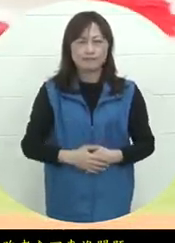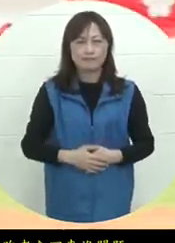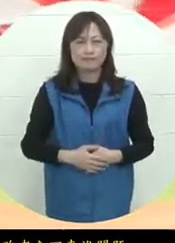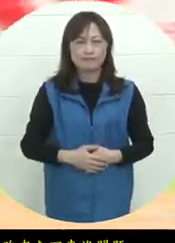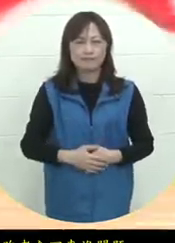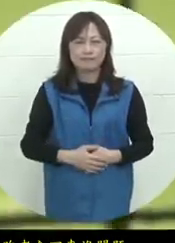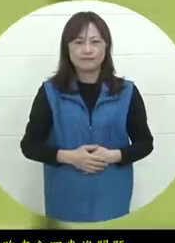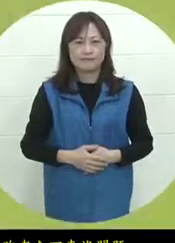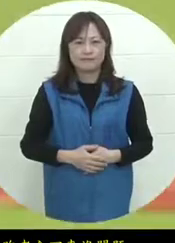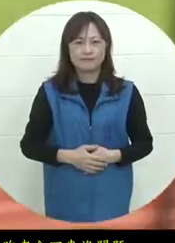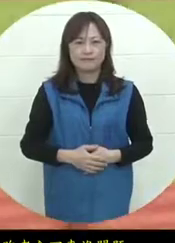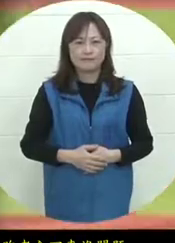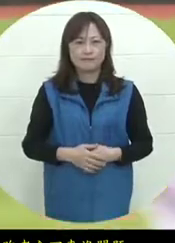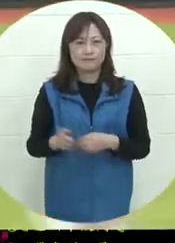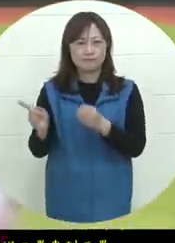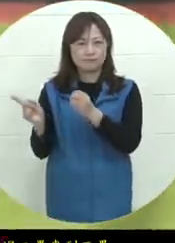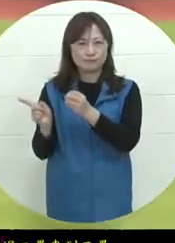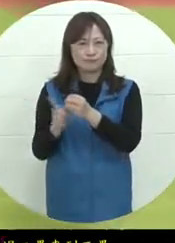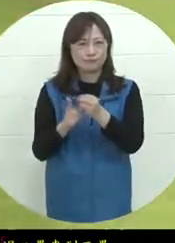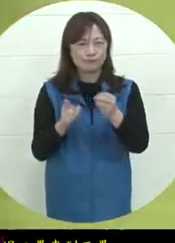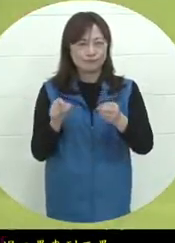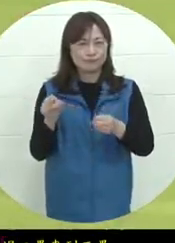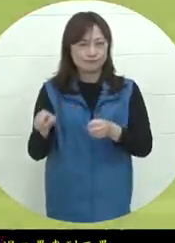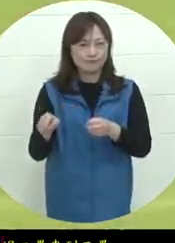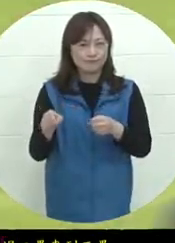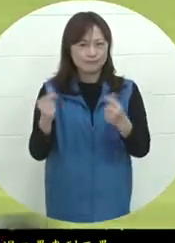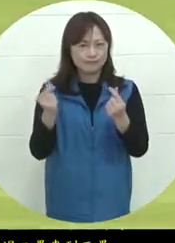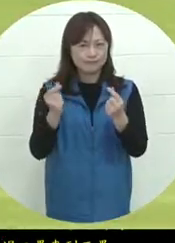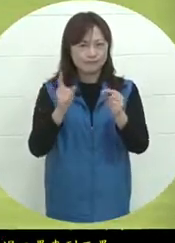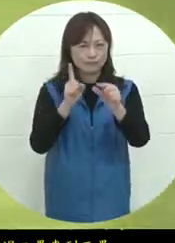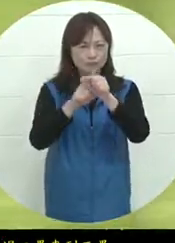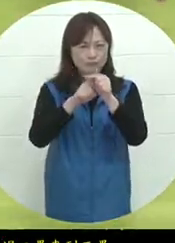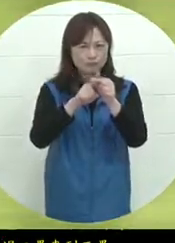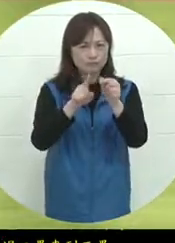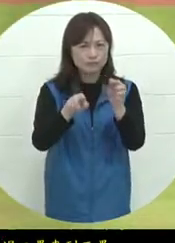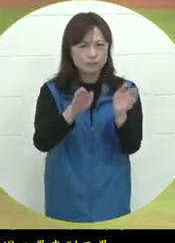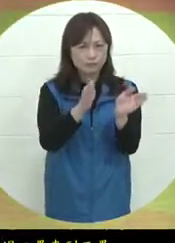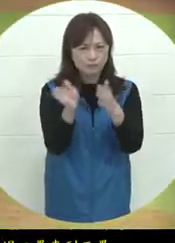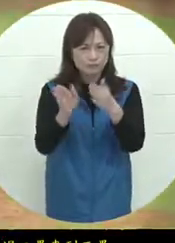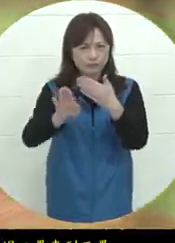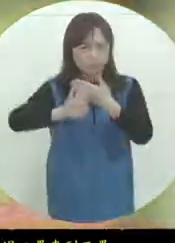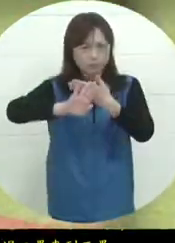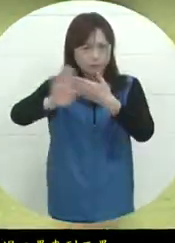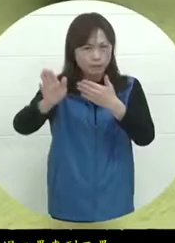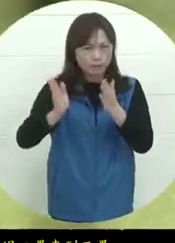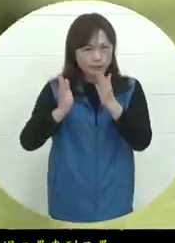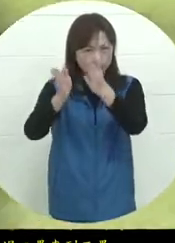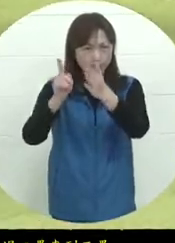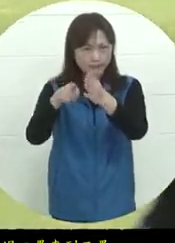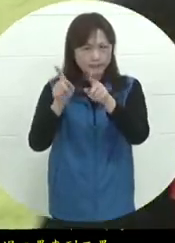but in this case, the field player faced a ball that was slightly in the middle and out of the corner and pushed it. This is basically